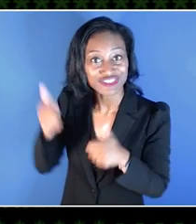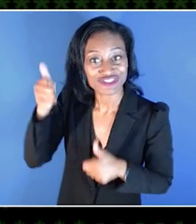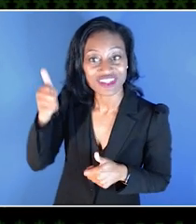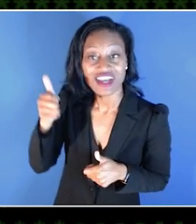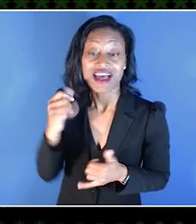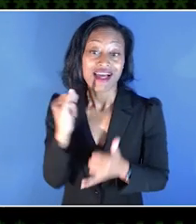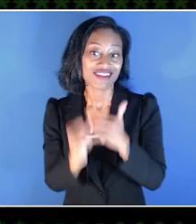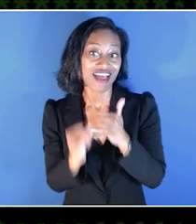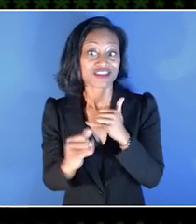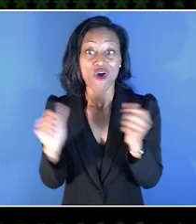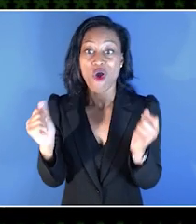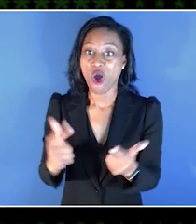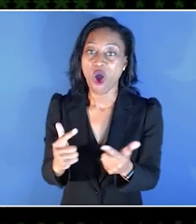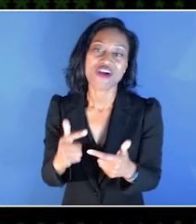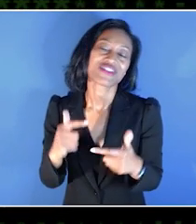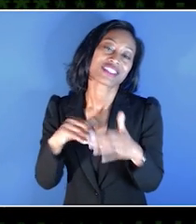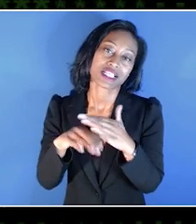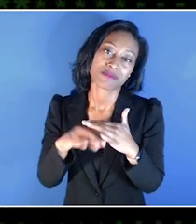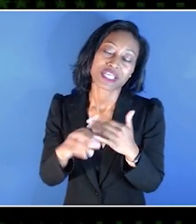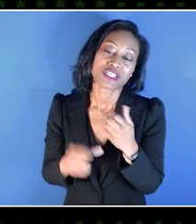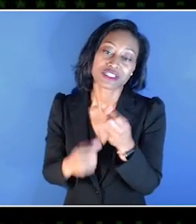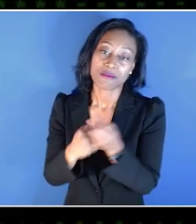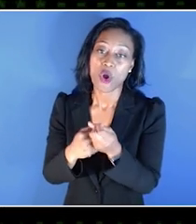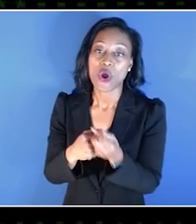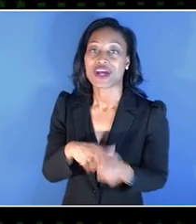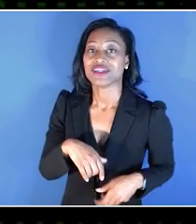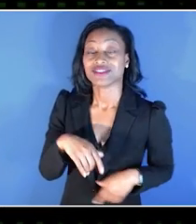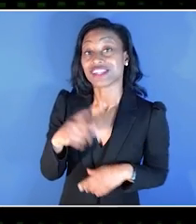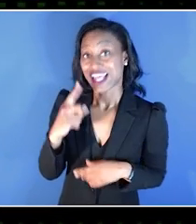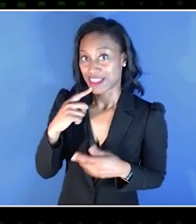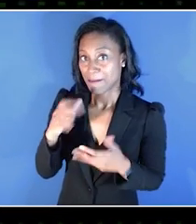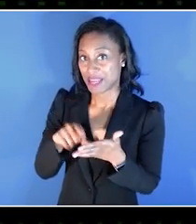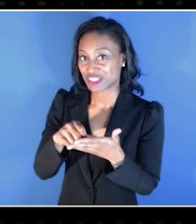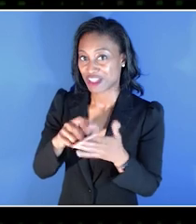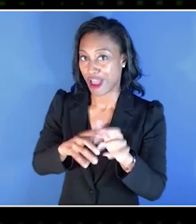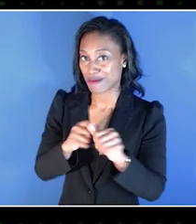All accessibility control pages have been updated on support.xbox.com.